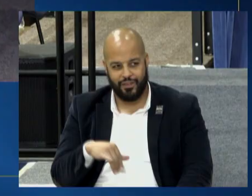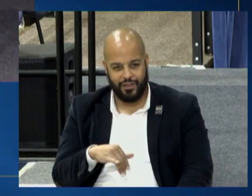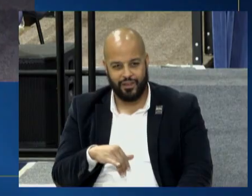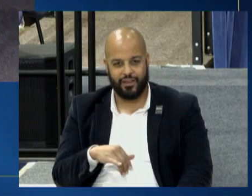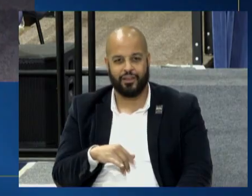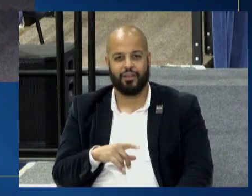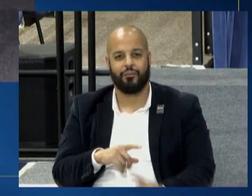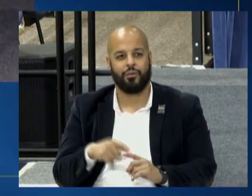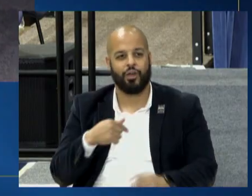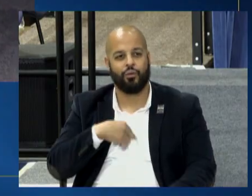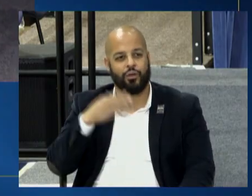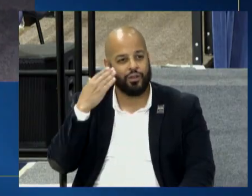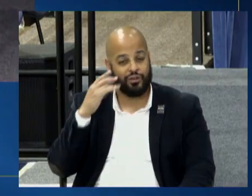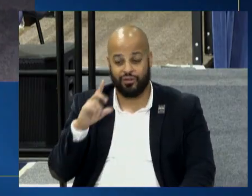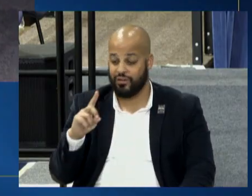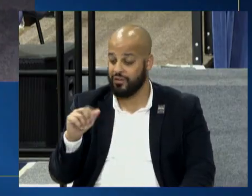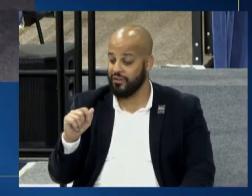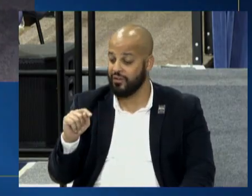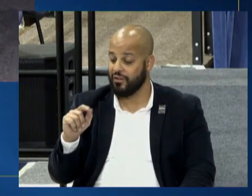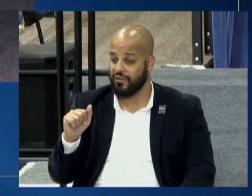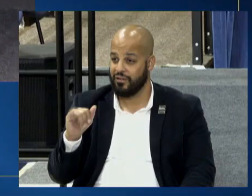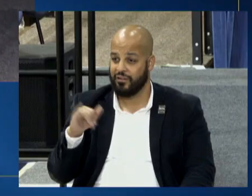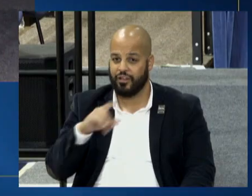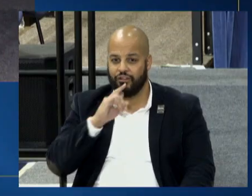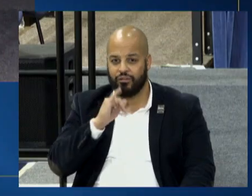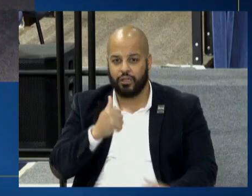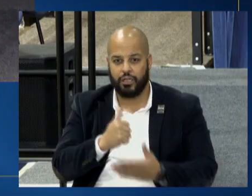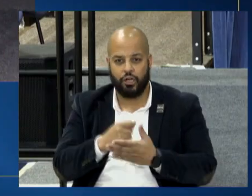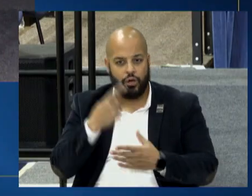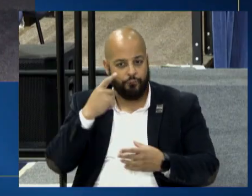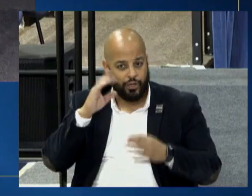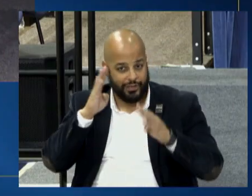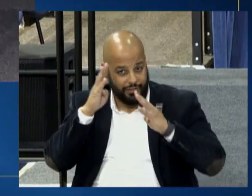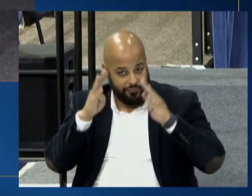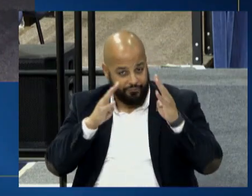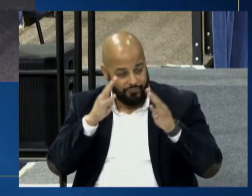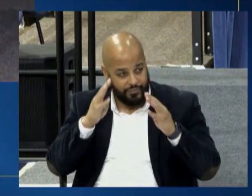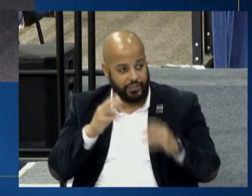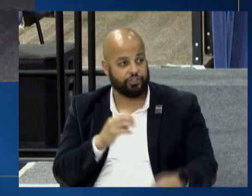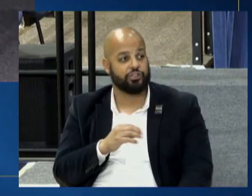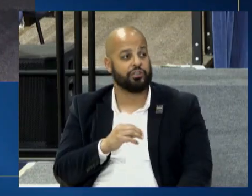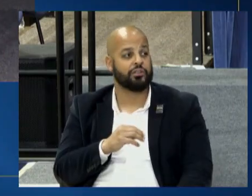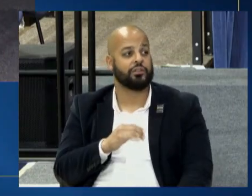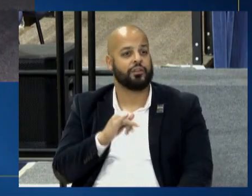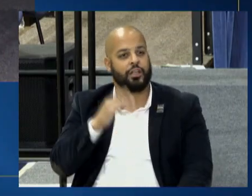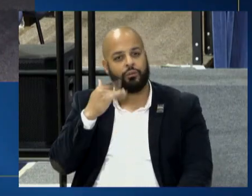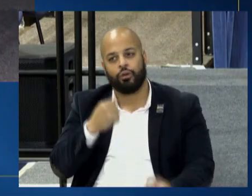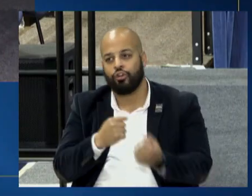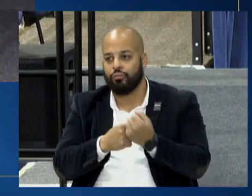we know that data is a fuel for so much innovation. And that's why we support, you know, USCDI+ for cancer and are developing that out. And it's great